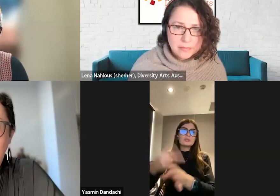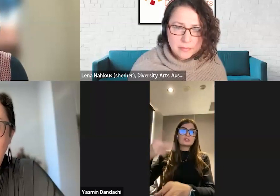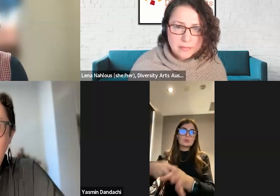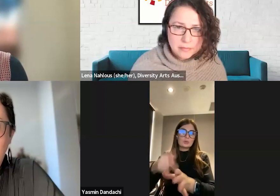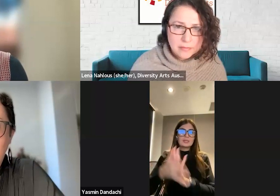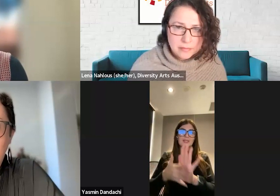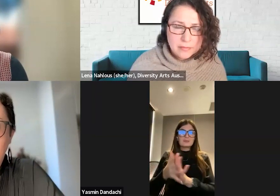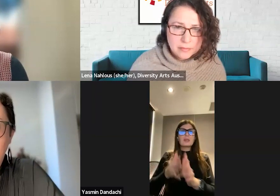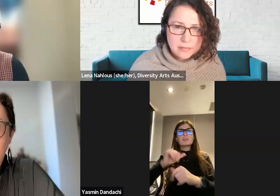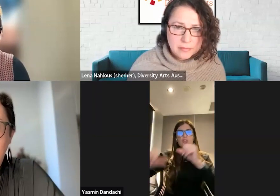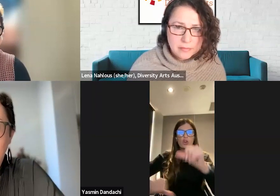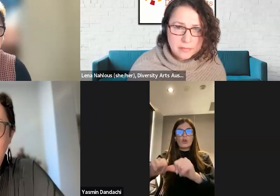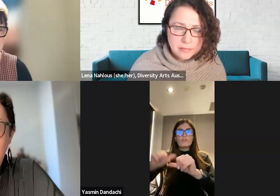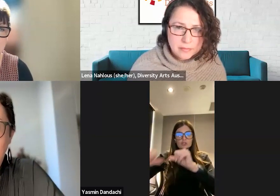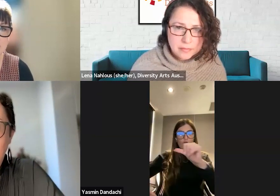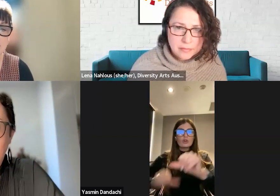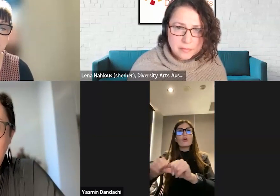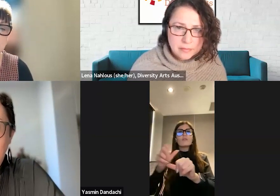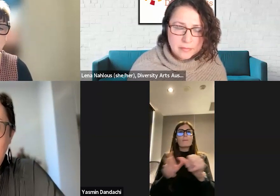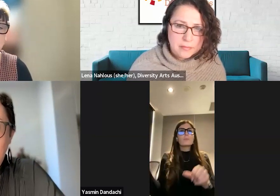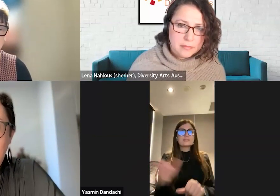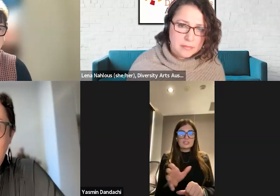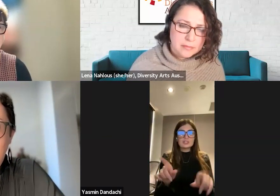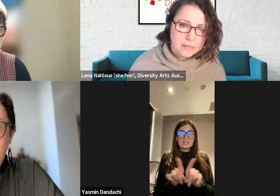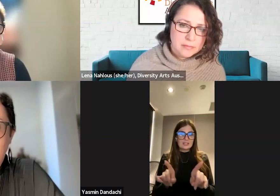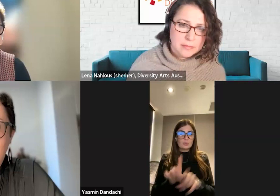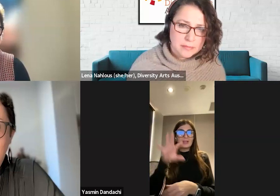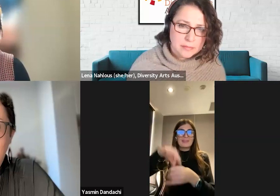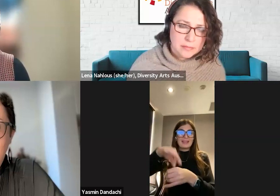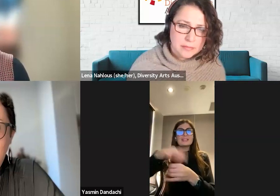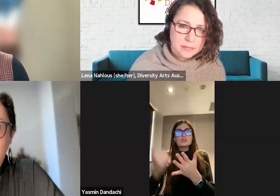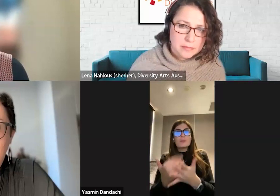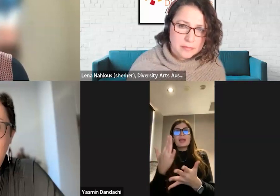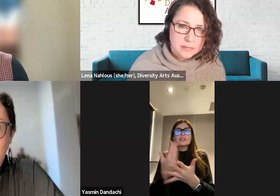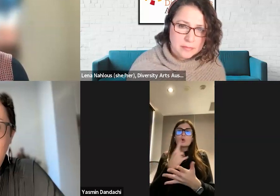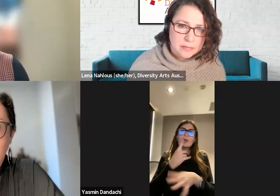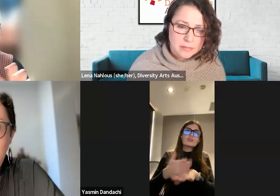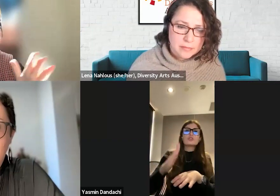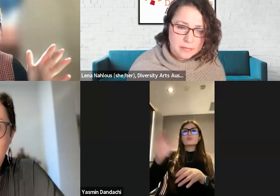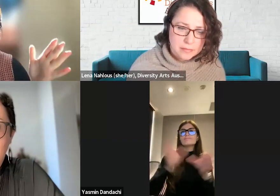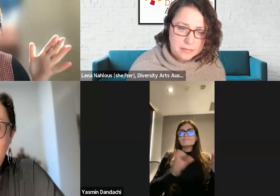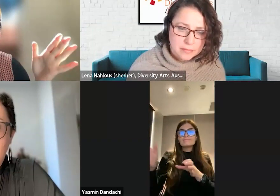positions in the elected space to make sure that there is some turnover of the board every two years.